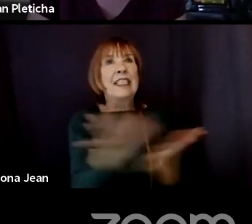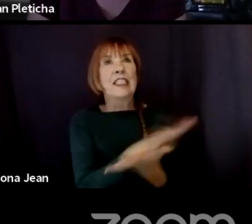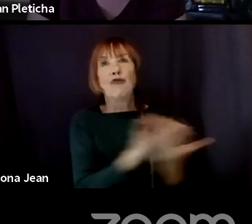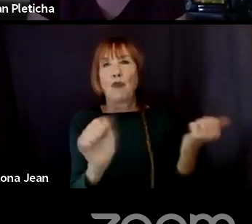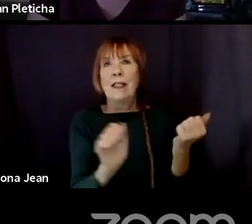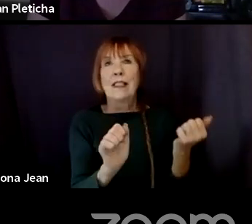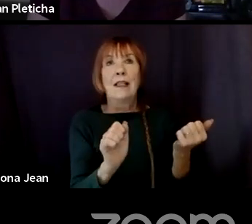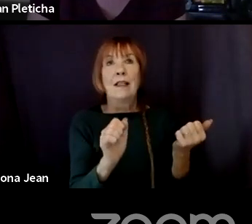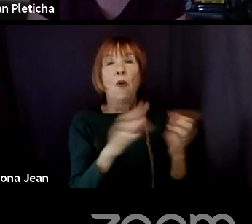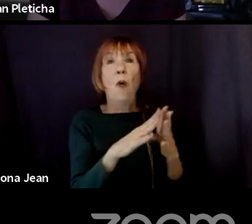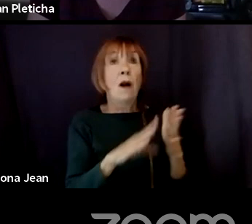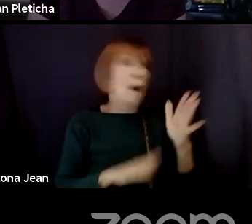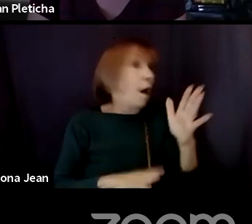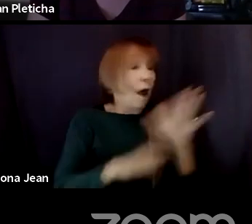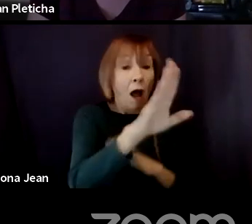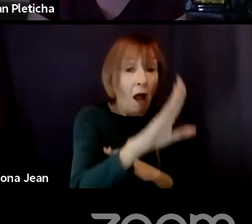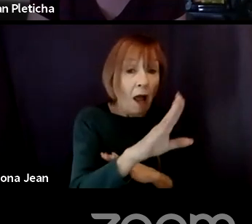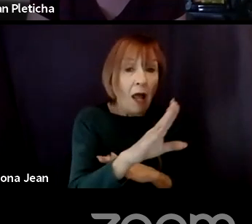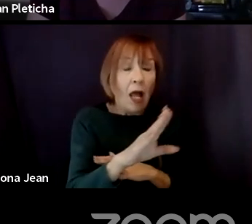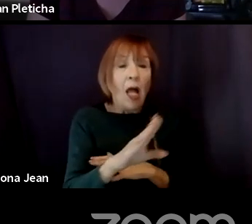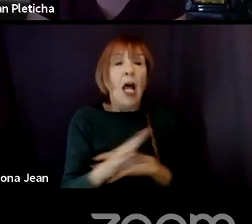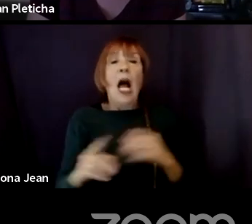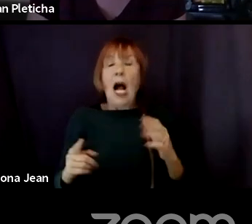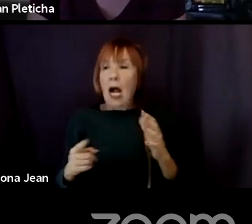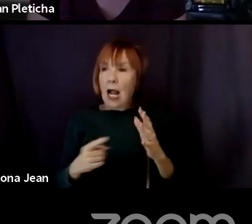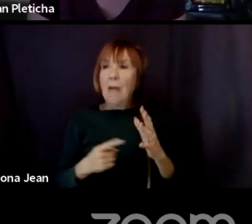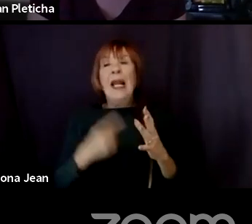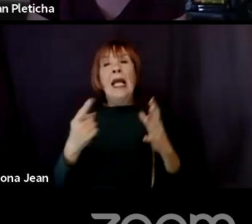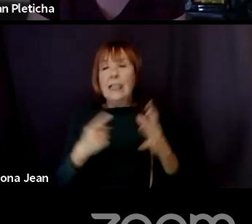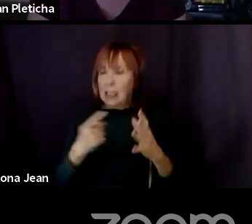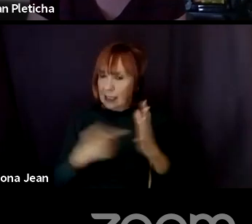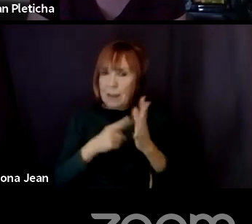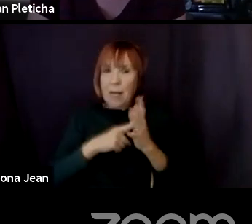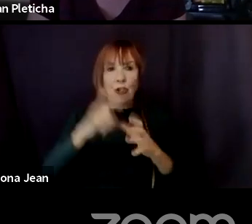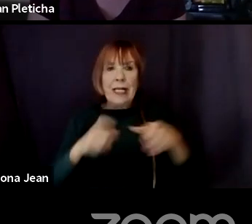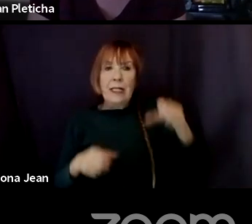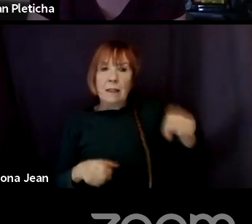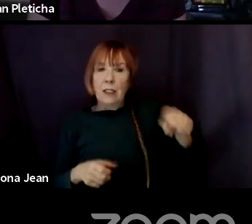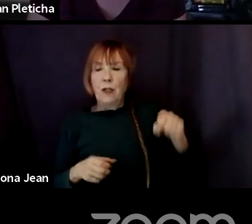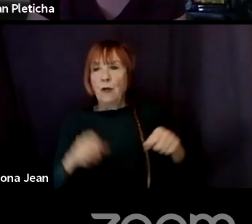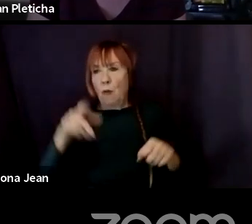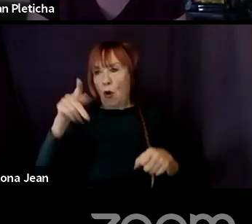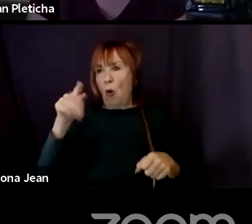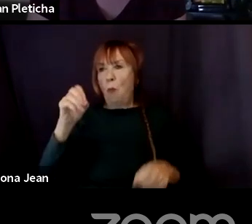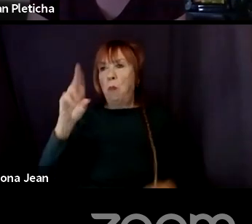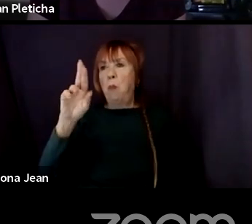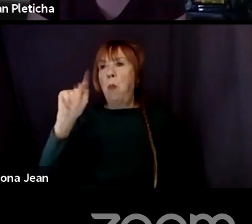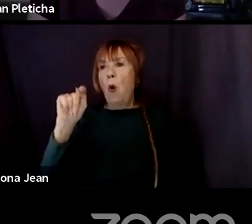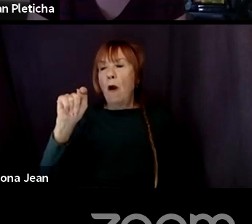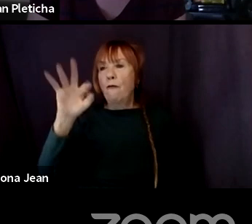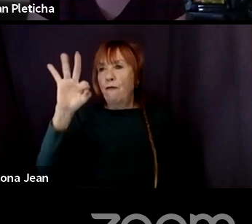if your drama writer and you wanna start writing comedy and so you're writing a comedy script and you're gonna keep trying to make that,